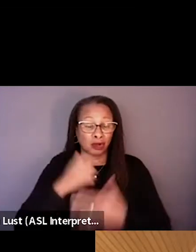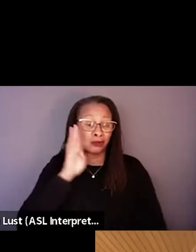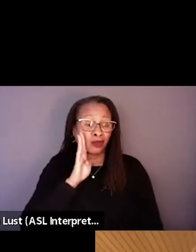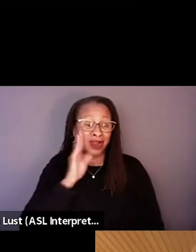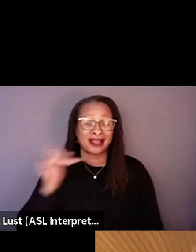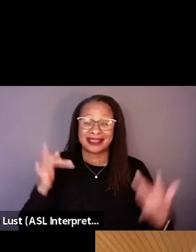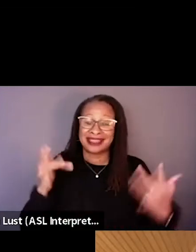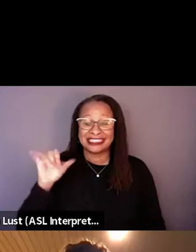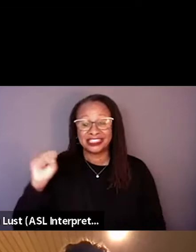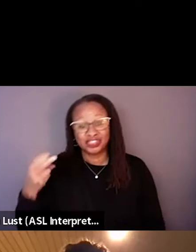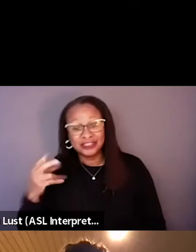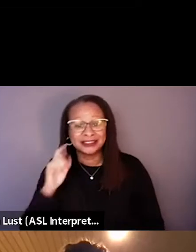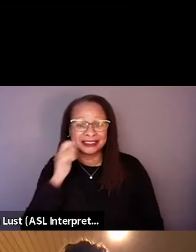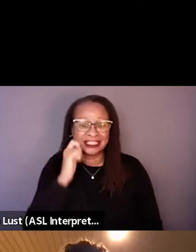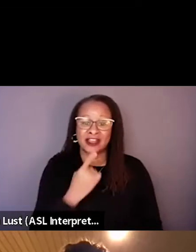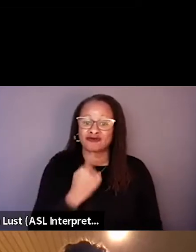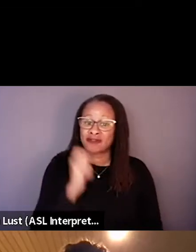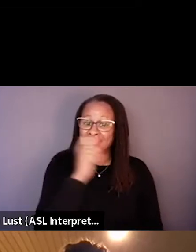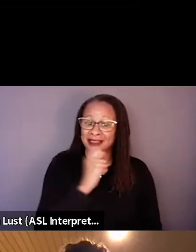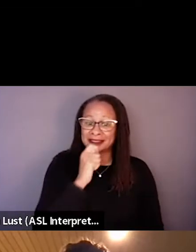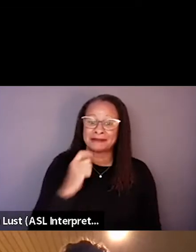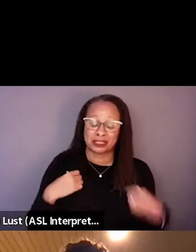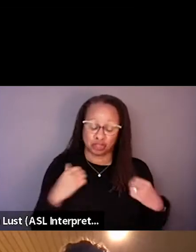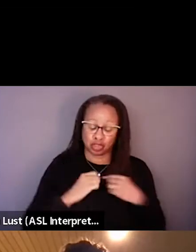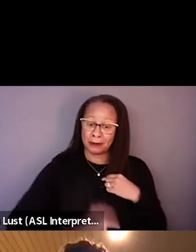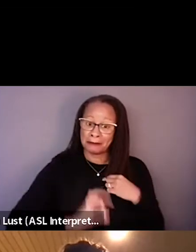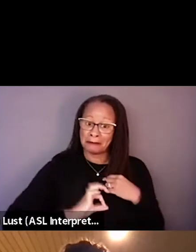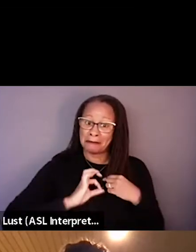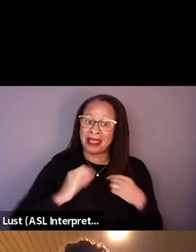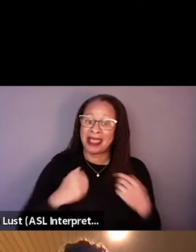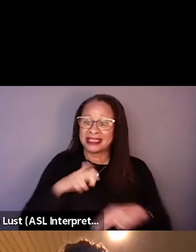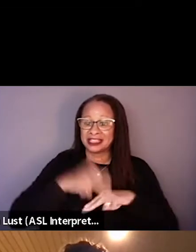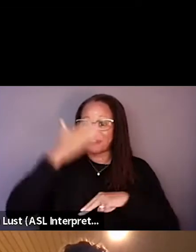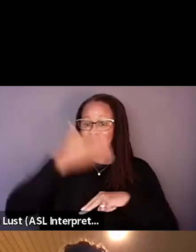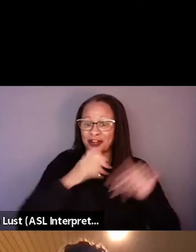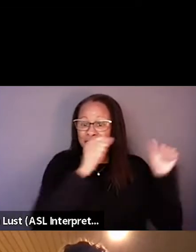I'm wearing red lipstick and a button up shirt sitting in front of a poster of sirens.